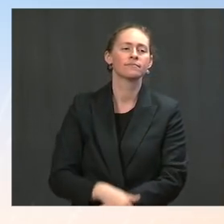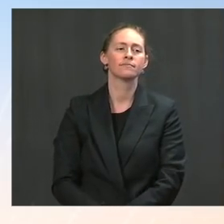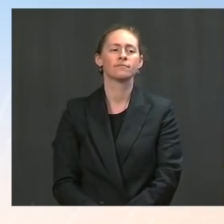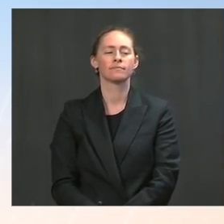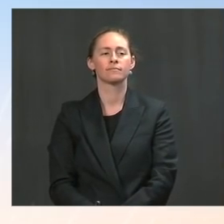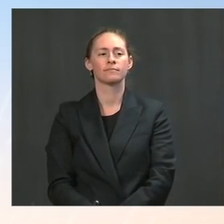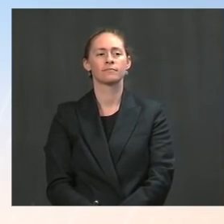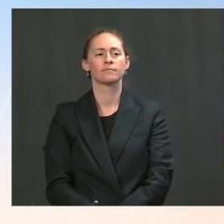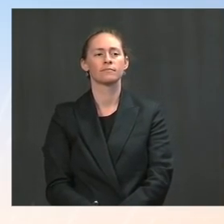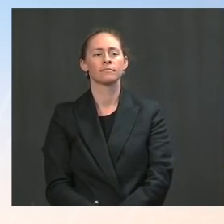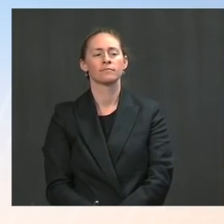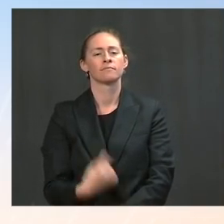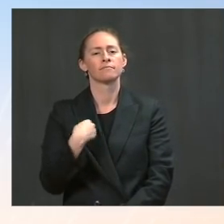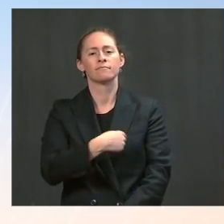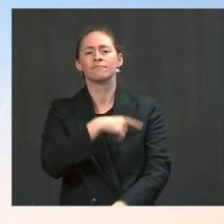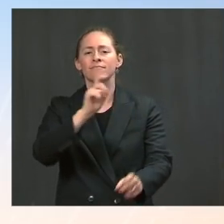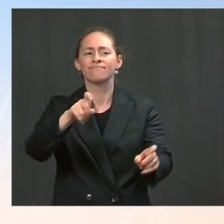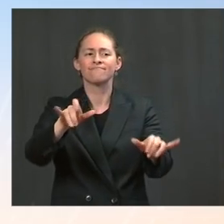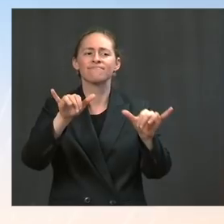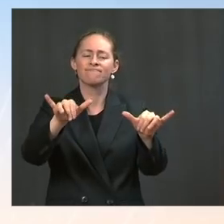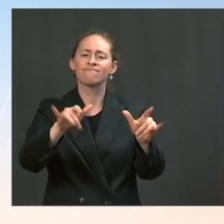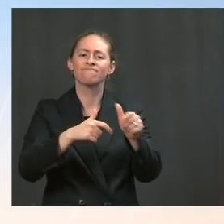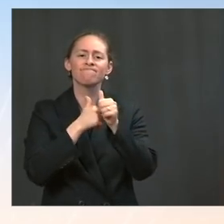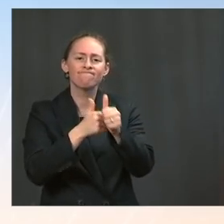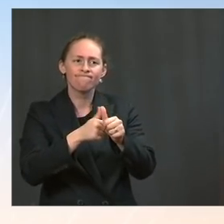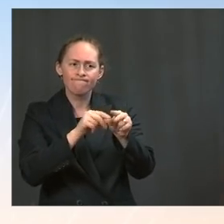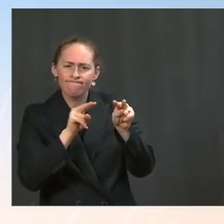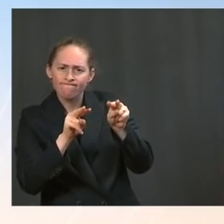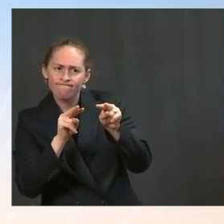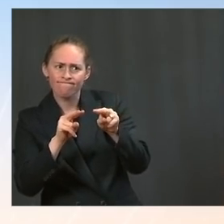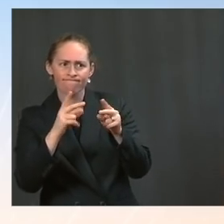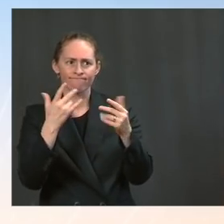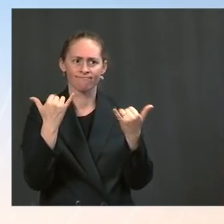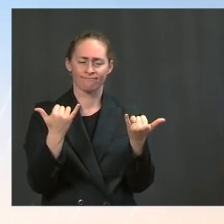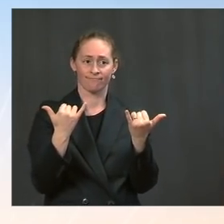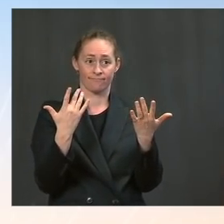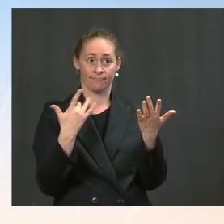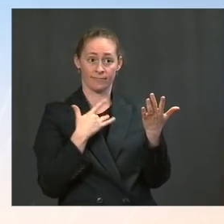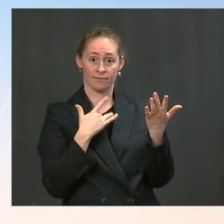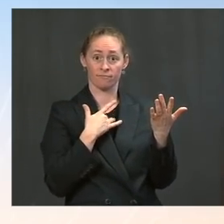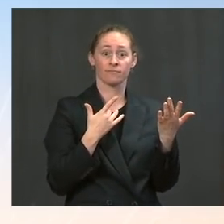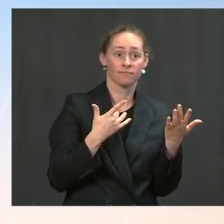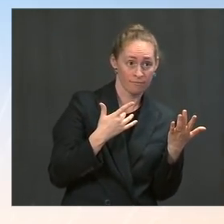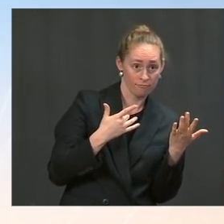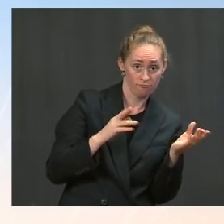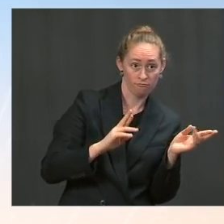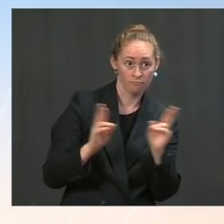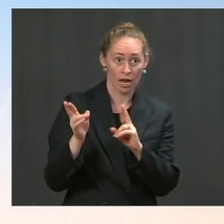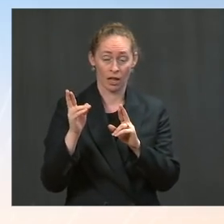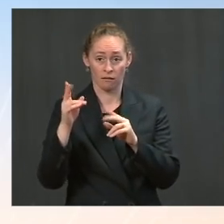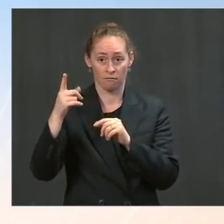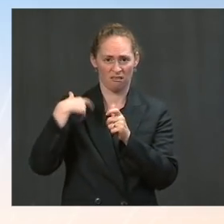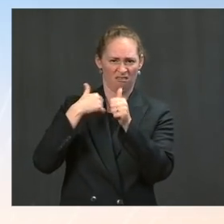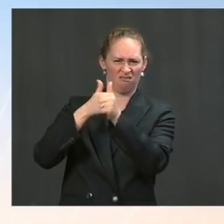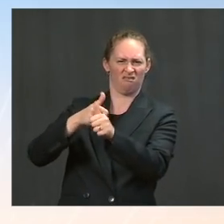particularly about the spread of variants. We'll reopen when health and medical experts expect it is safe to do so. Go ahead. The Press: Thanks, Jen.